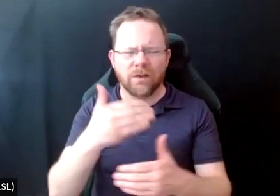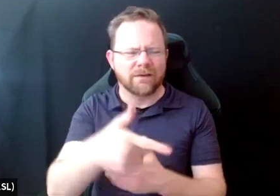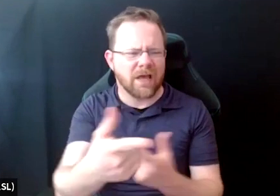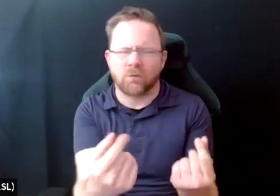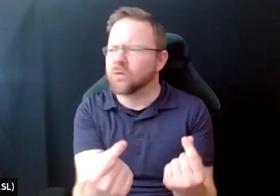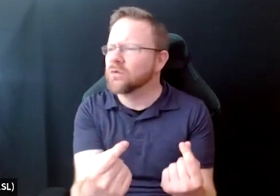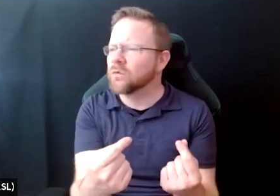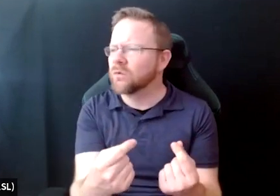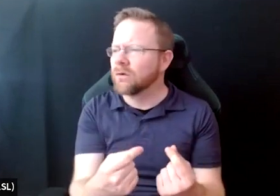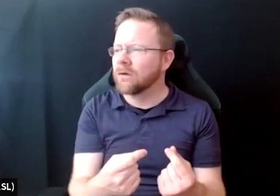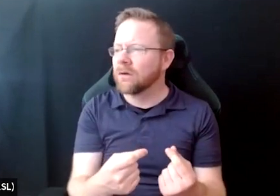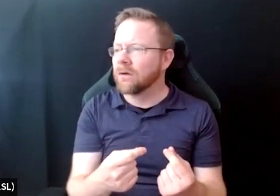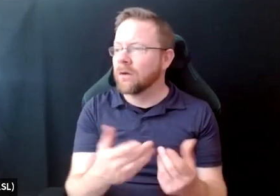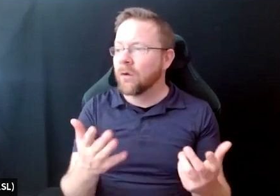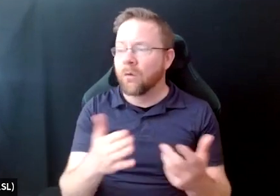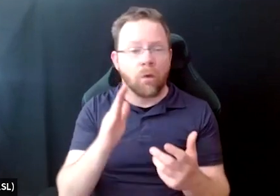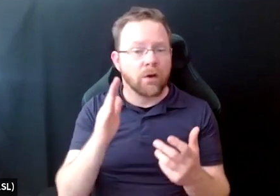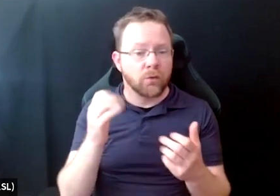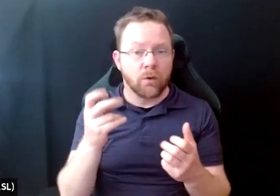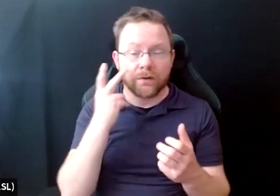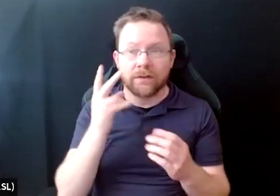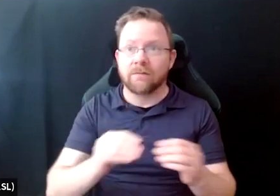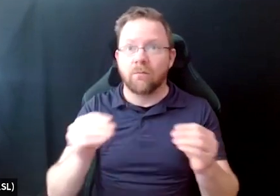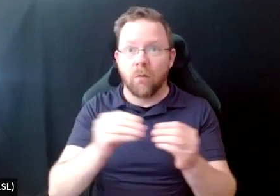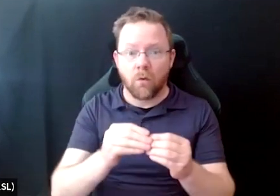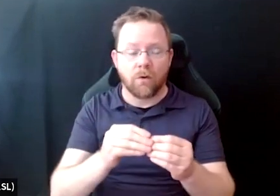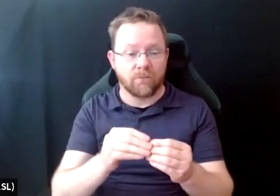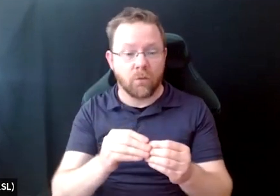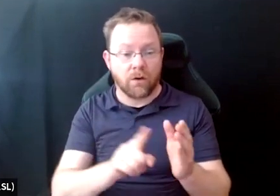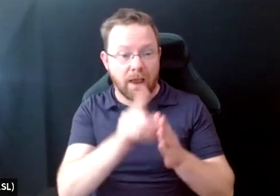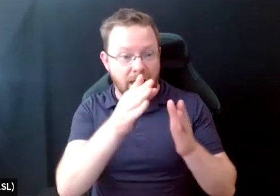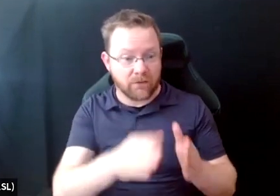What do you hope to see more for astronauts for disabilities, especially for those based in Europe?"